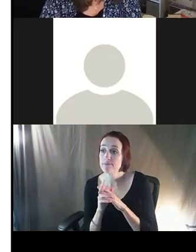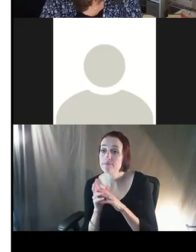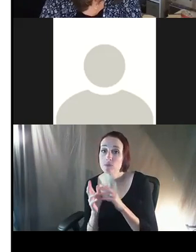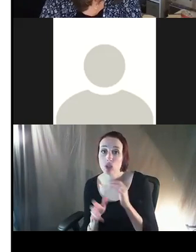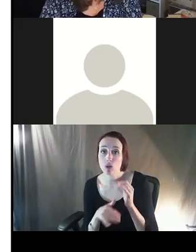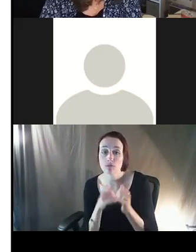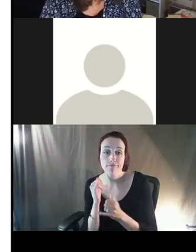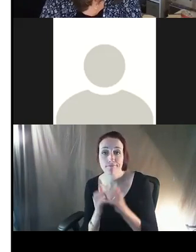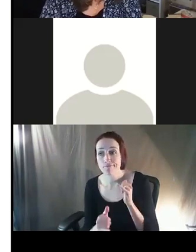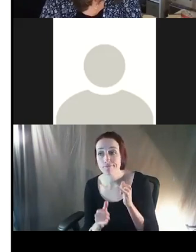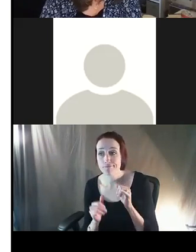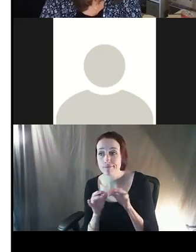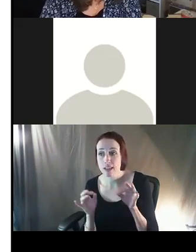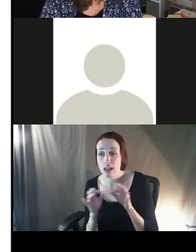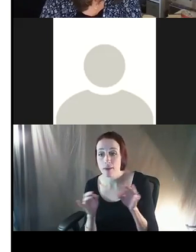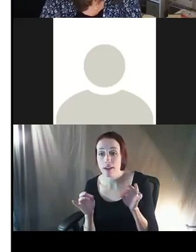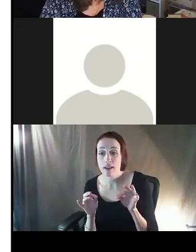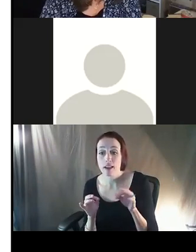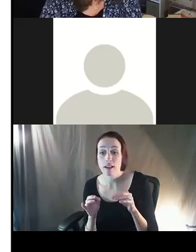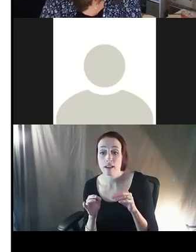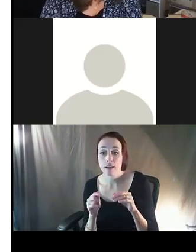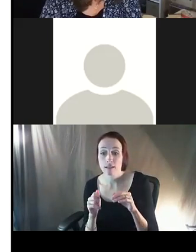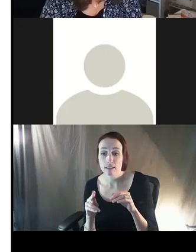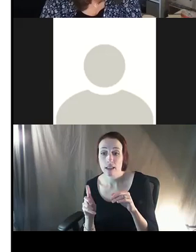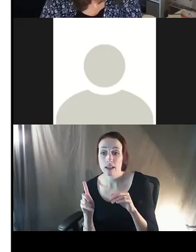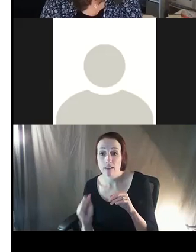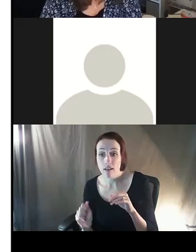all, Glenda and Jennie, this is fabulous.